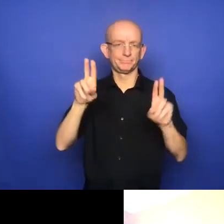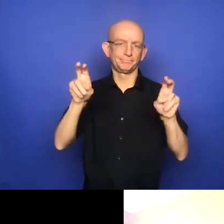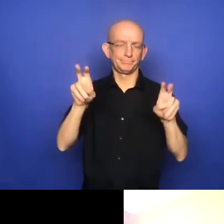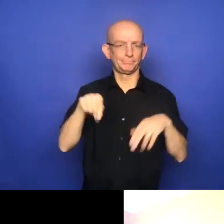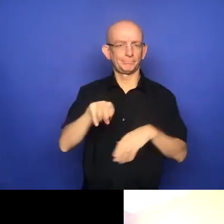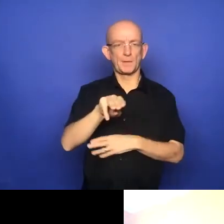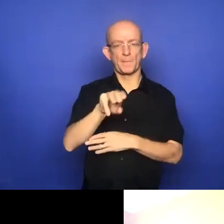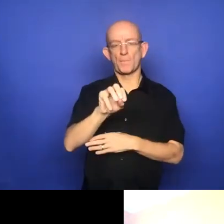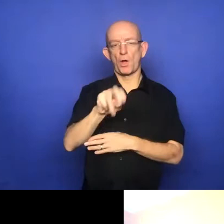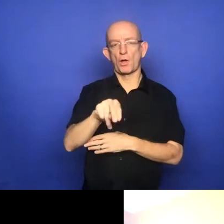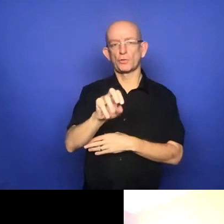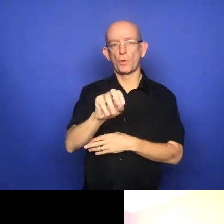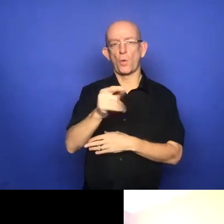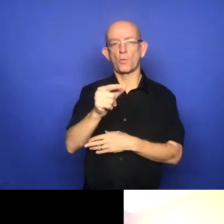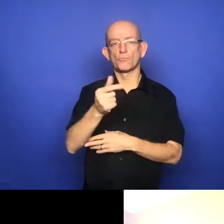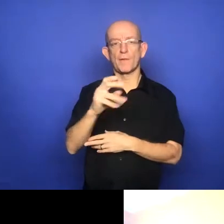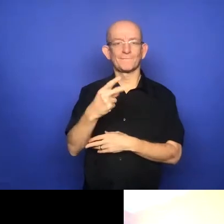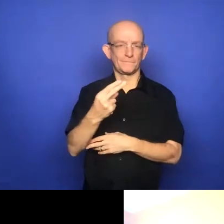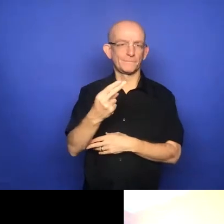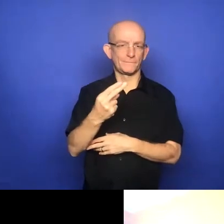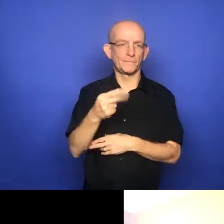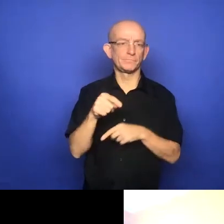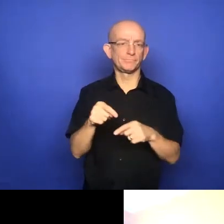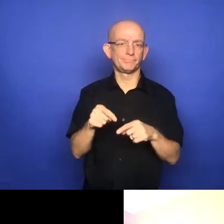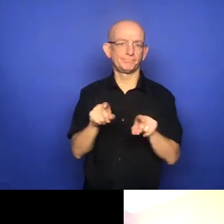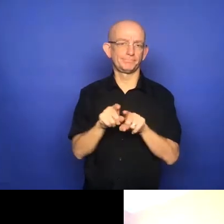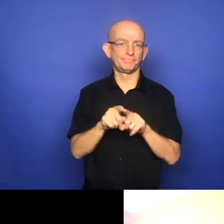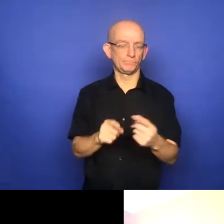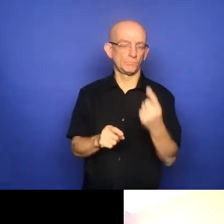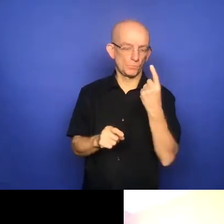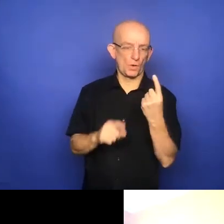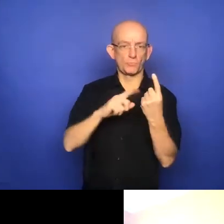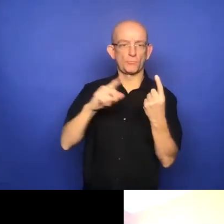are calling the monograph, which will be attitude